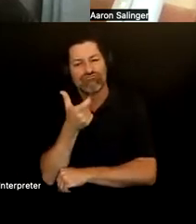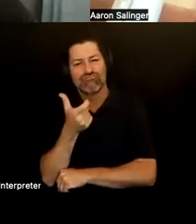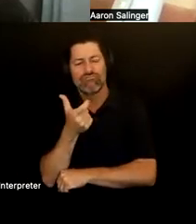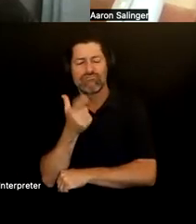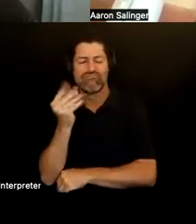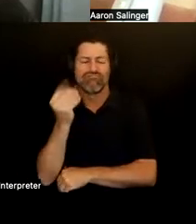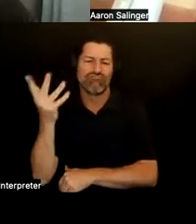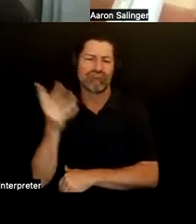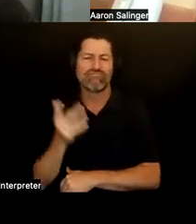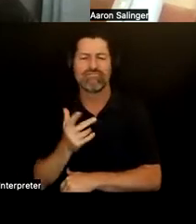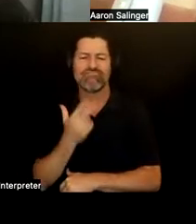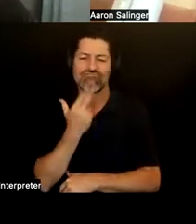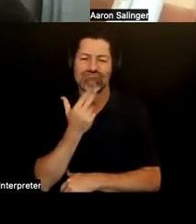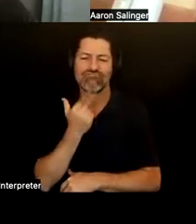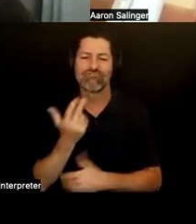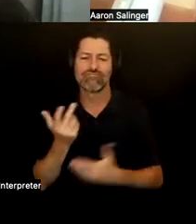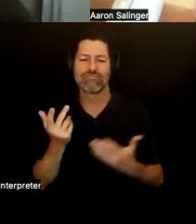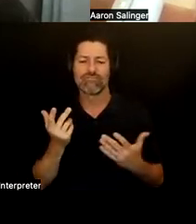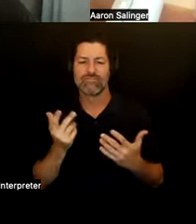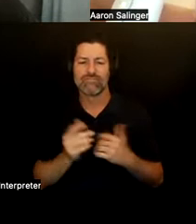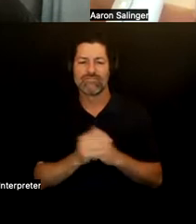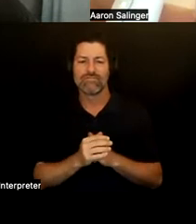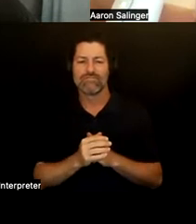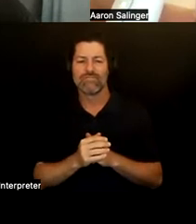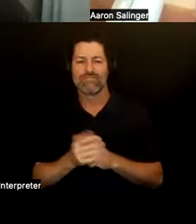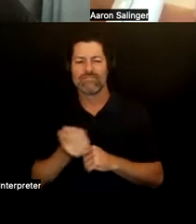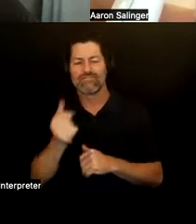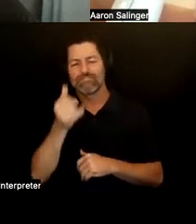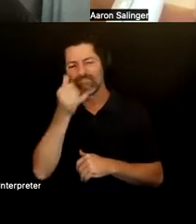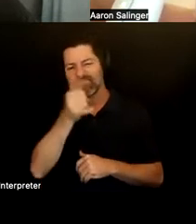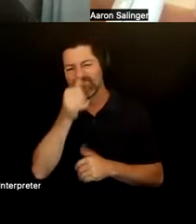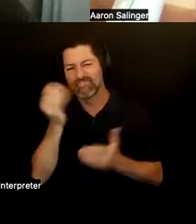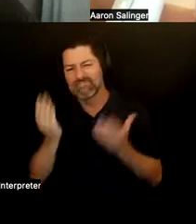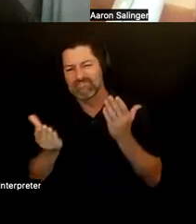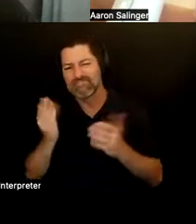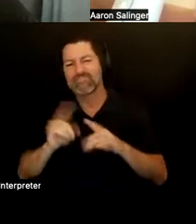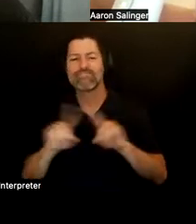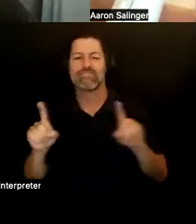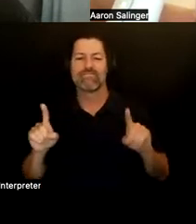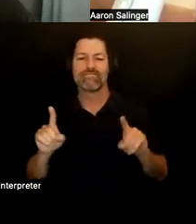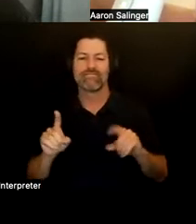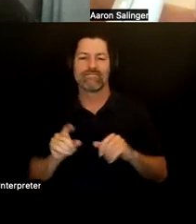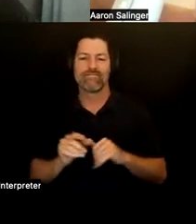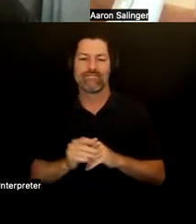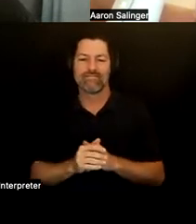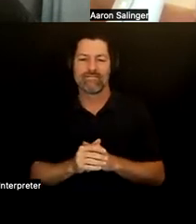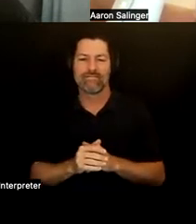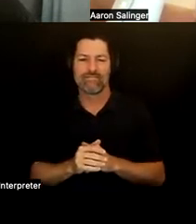it's kitchy and and cheesy, and you know the the special effects are terrible.